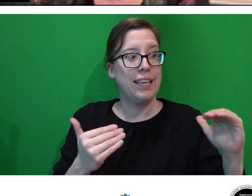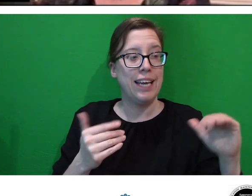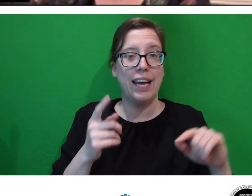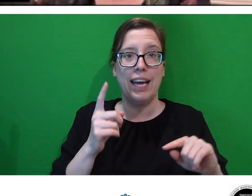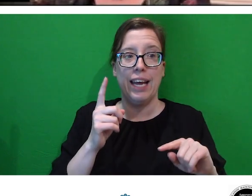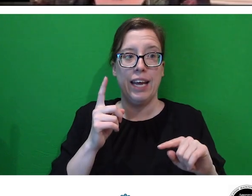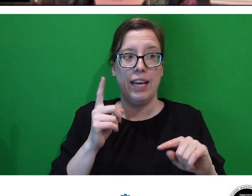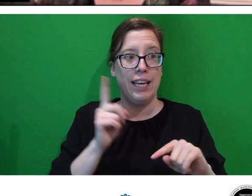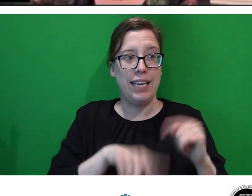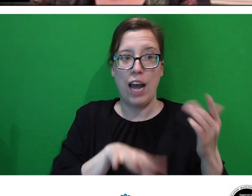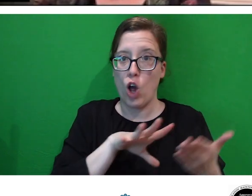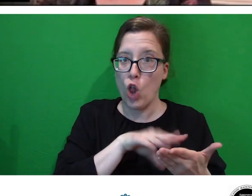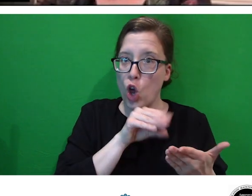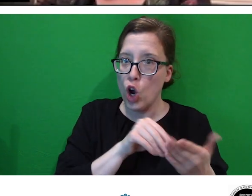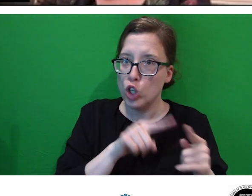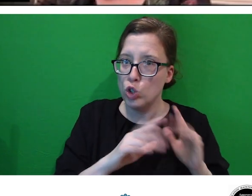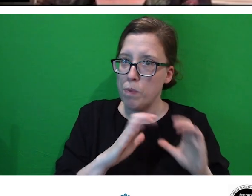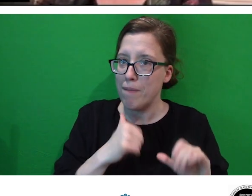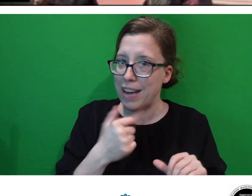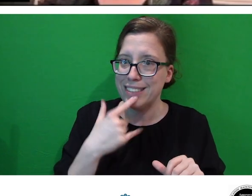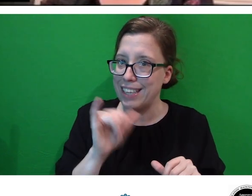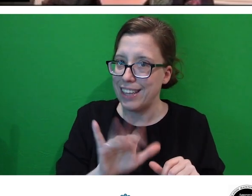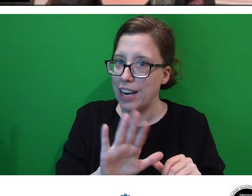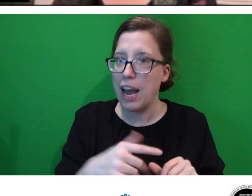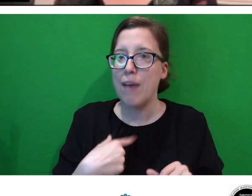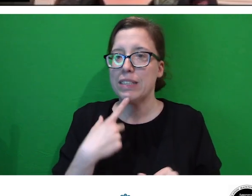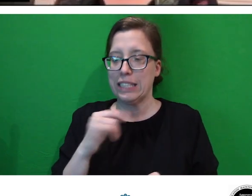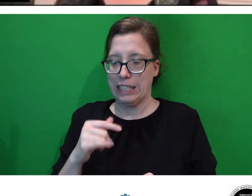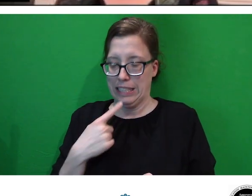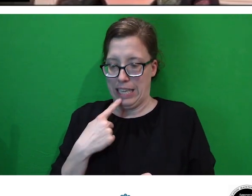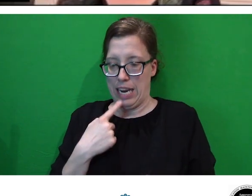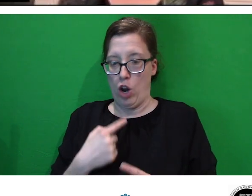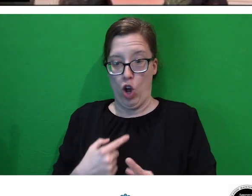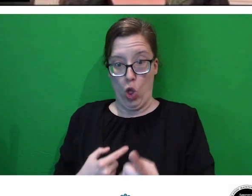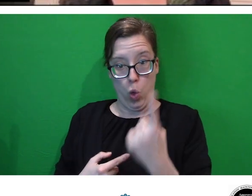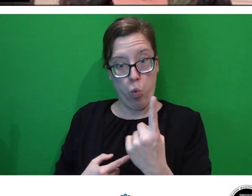who does not communicate. Now, please hear me. I'm not saying there's not